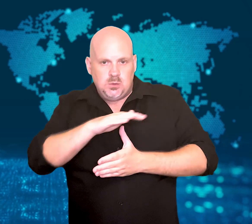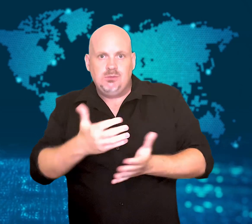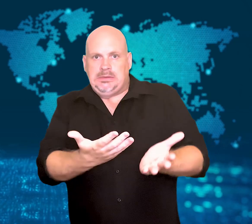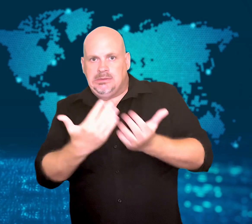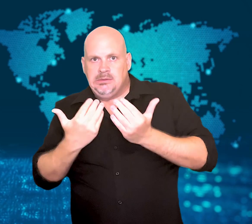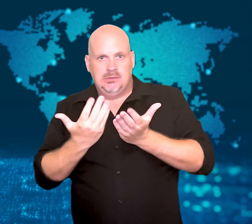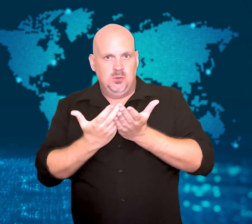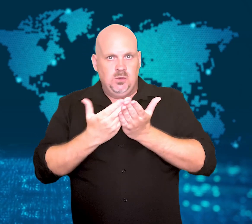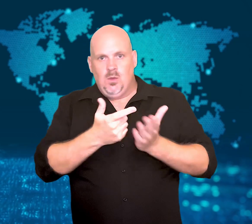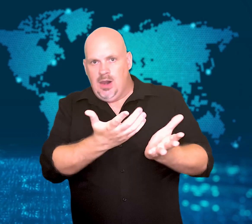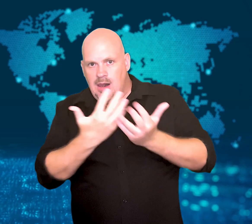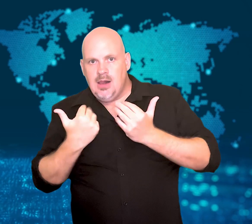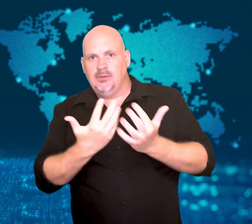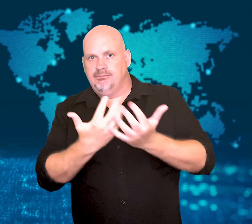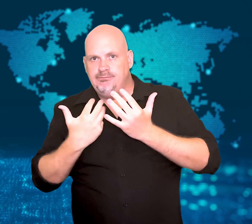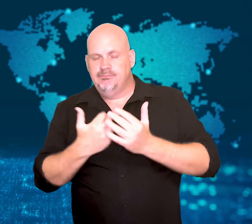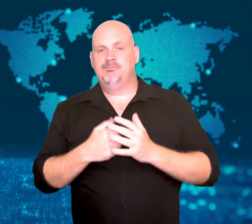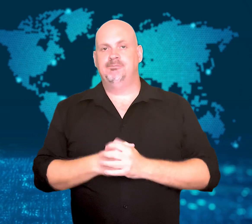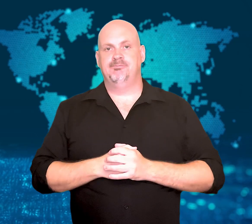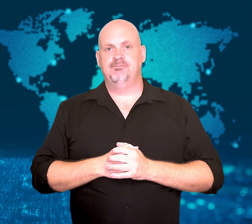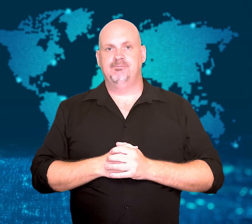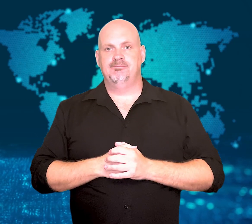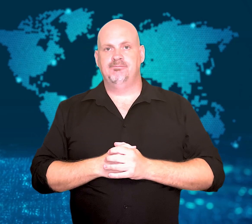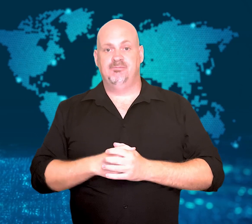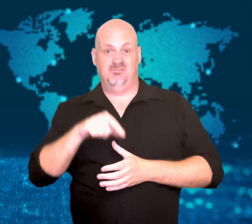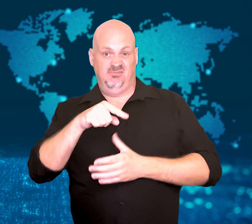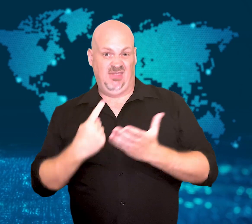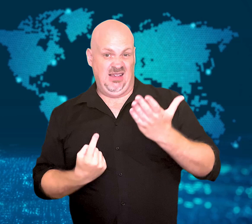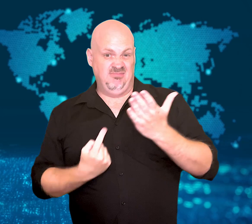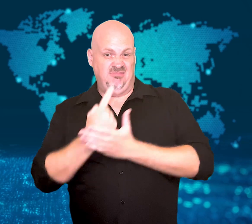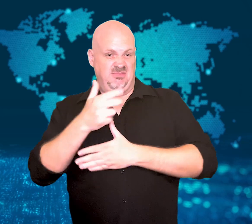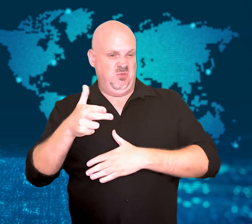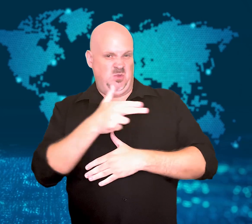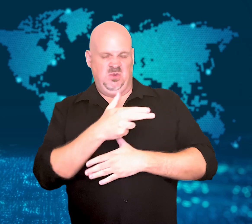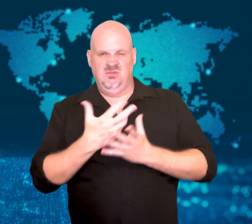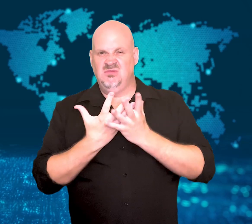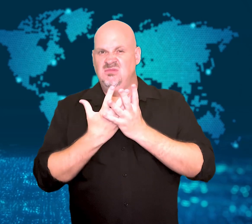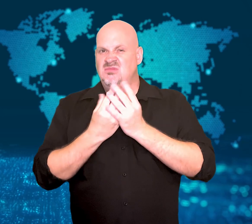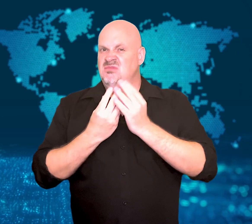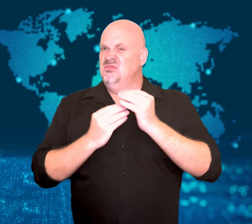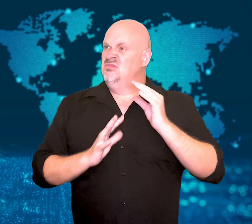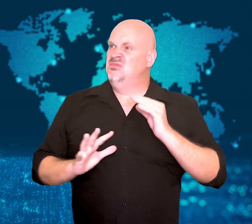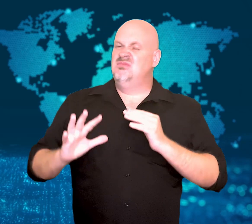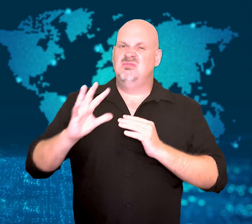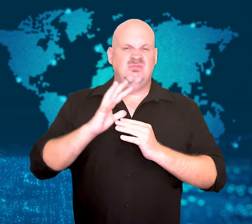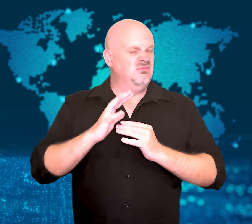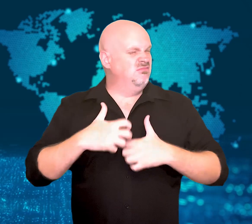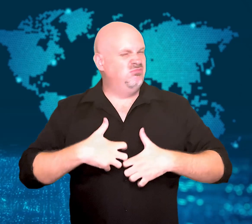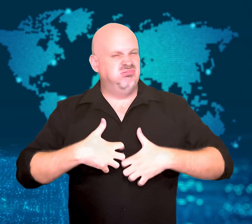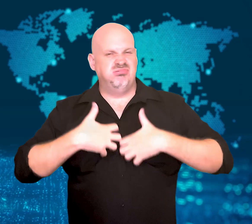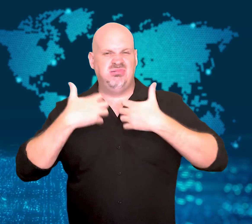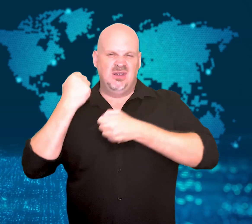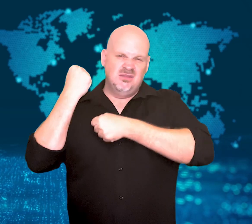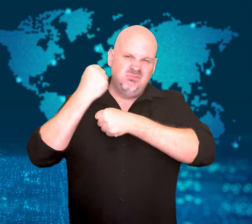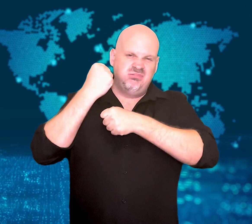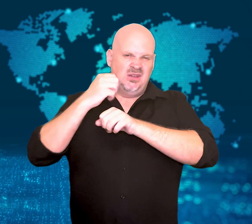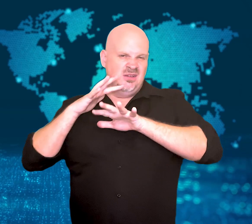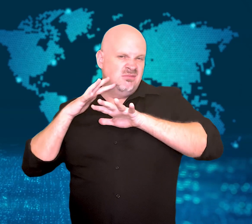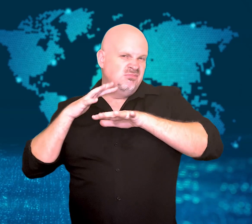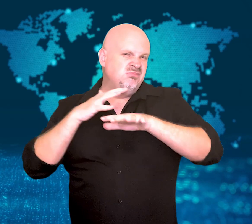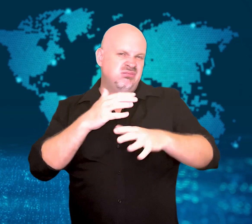Other police helped to remove children from the building.